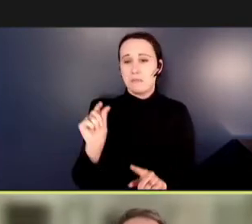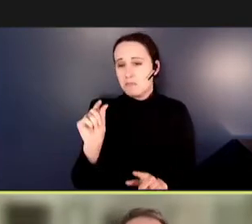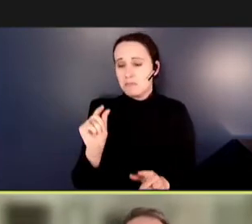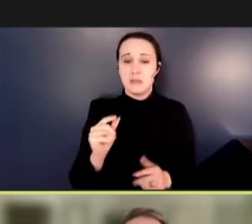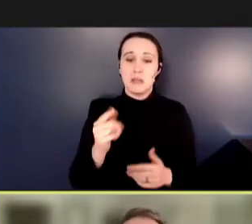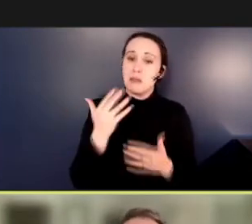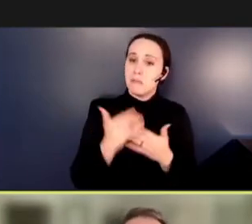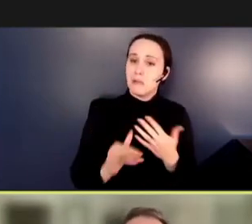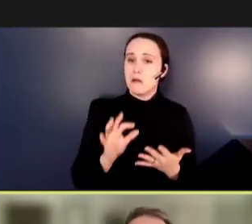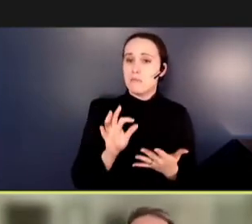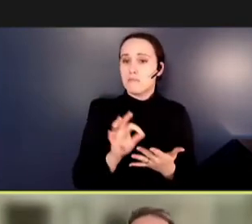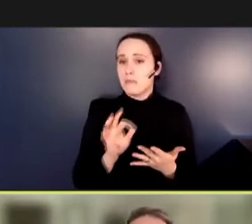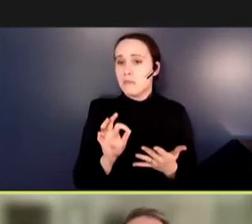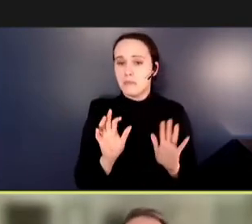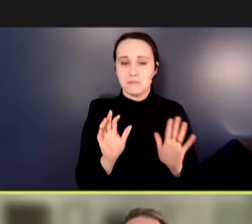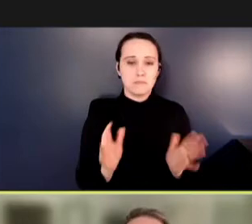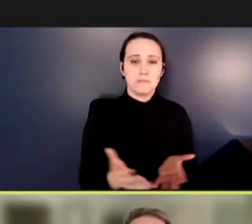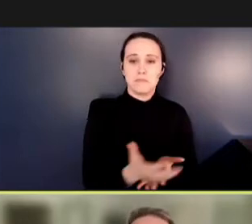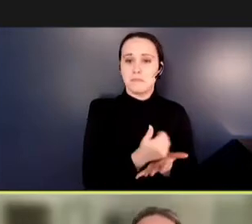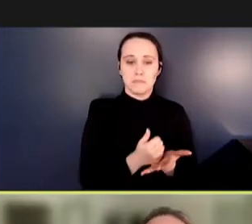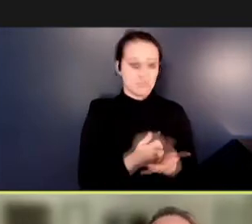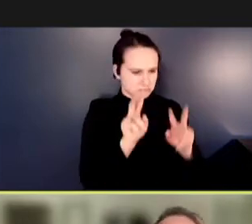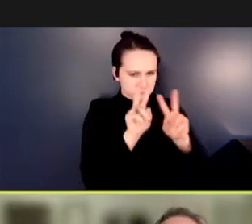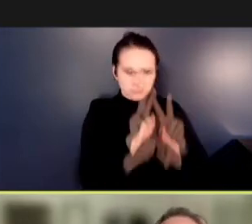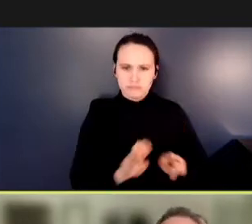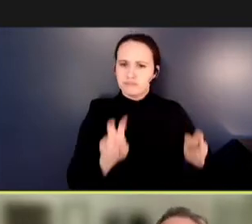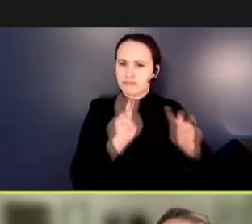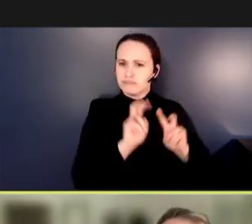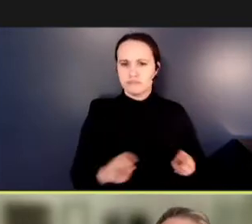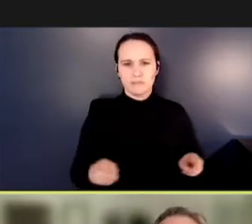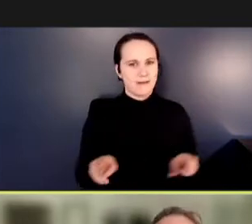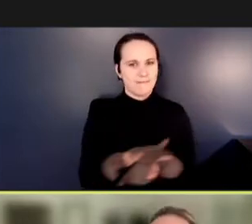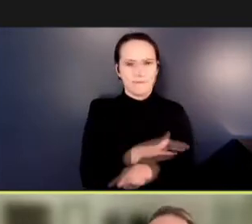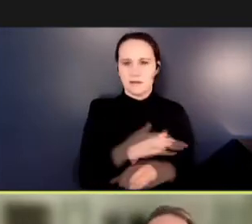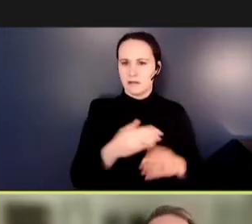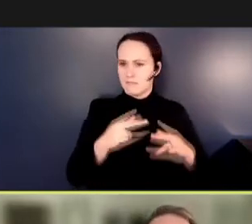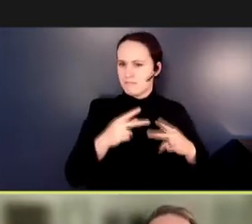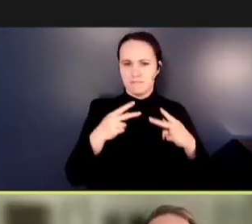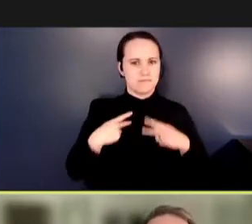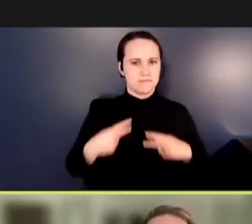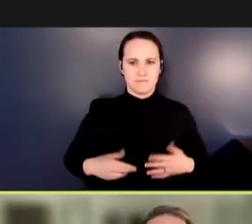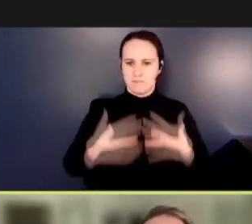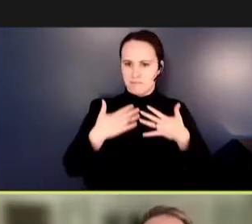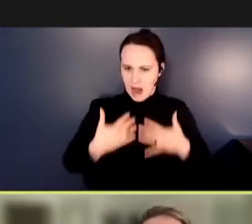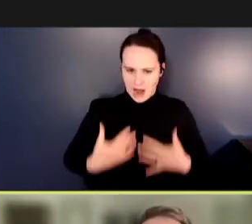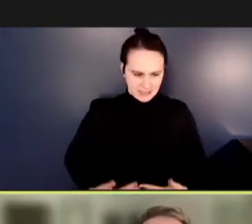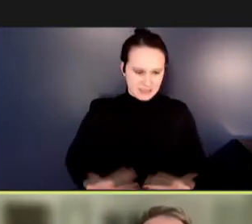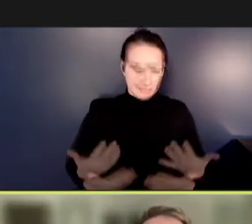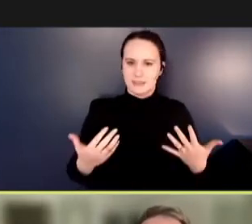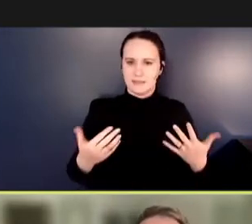at almost every component in the body from our genome, transcriptome, proteome, microbiome,